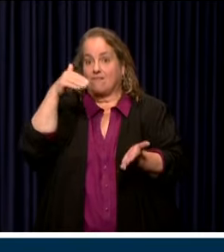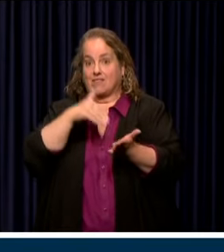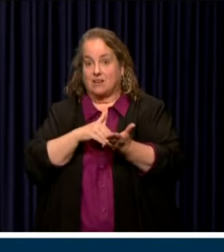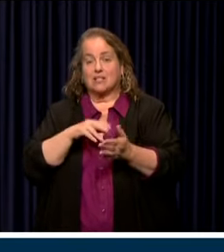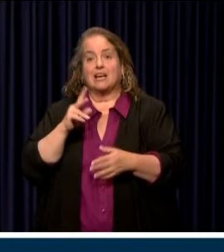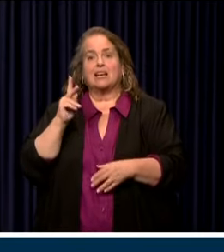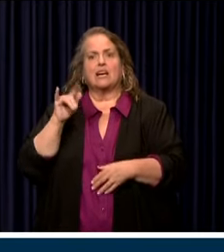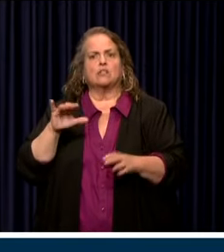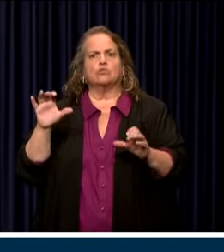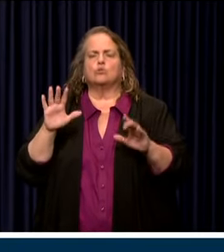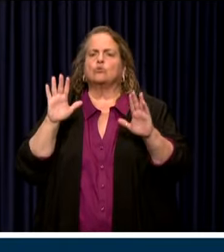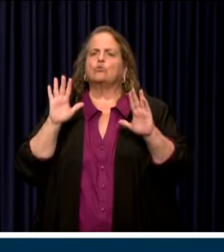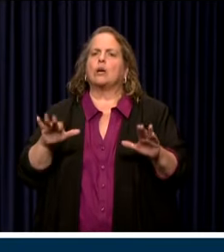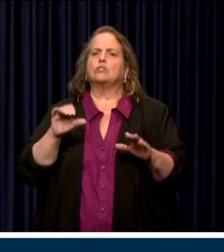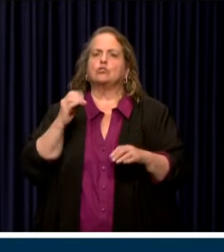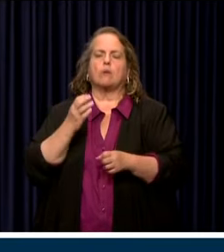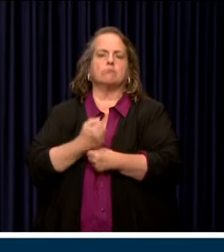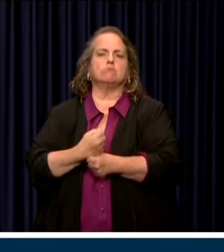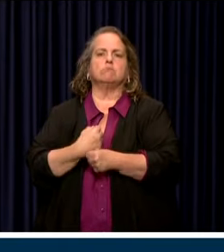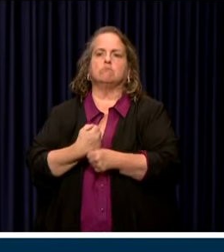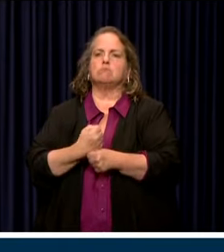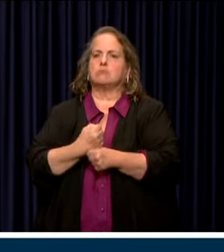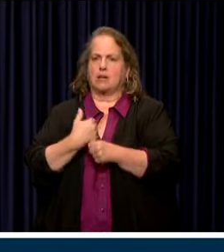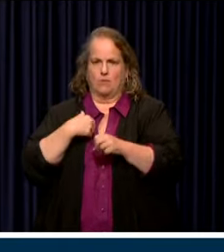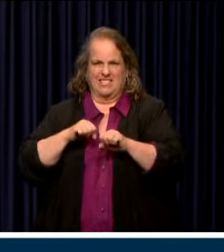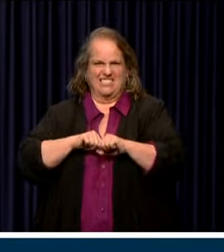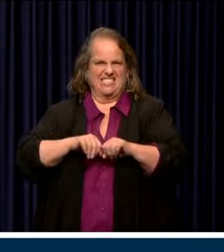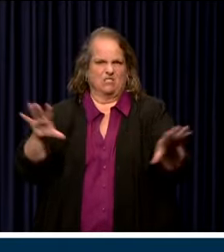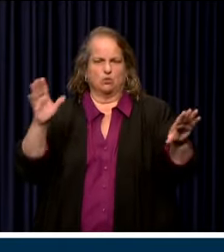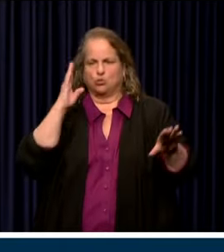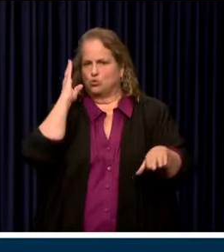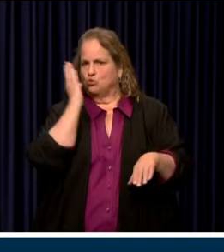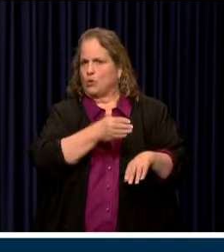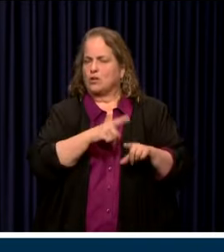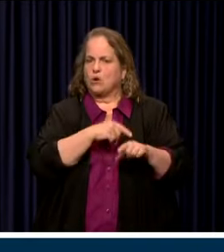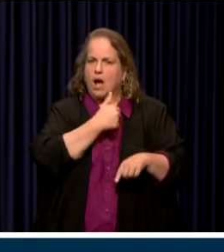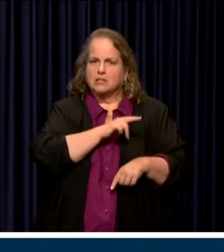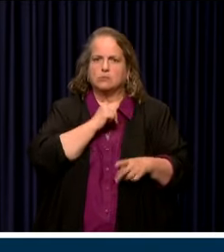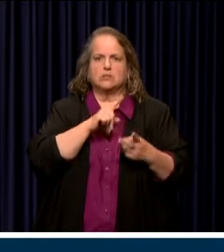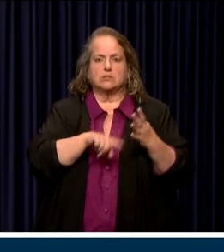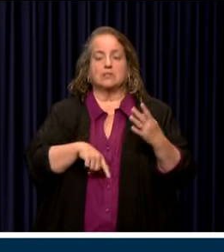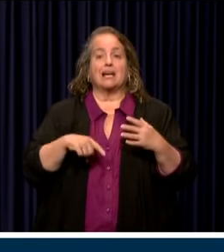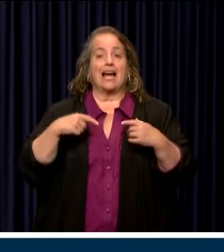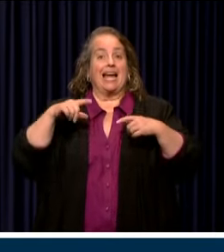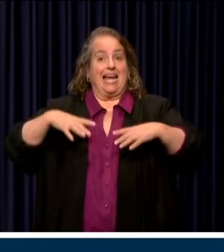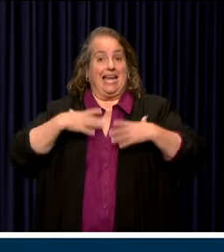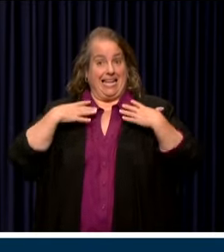HOSPITALS AND OUR PRIVATE EMPLOYERS ARE GOING TO BE ABLE TO OBTAIN THROUGH THE PRIVATE SUPPLY CHAIN.